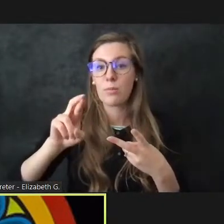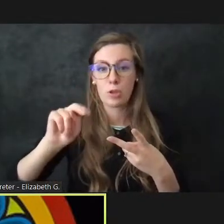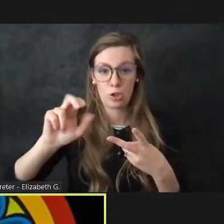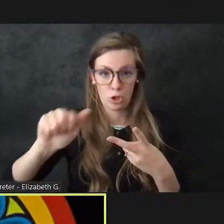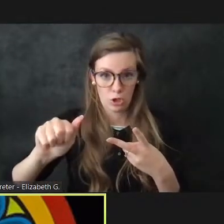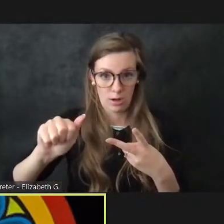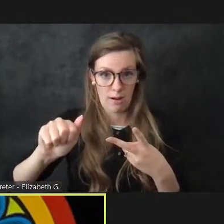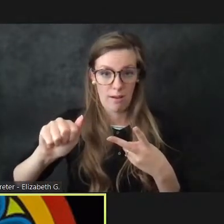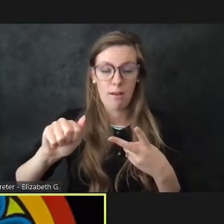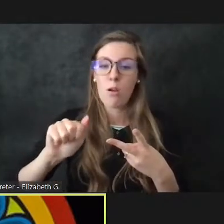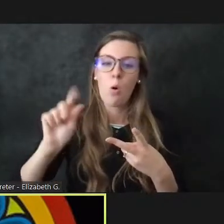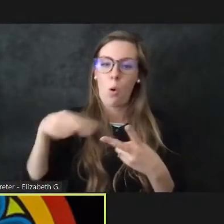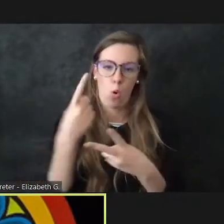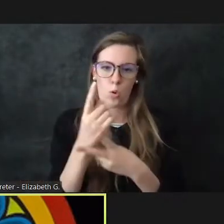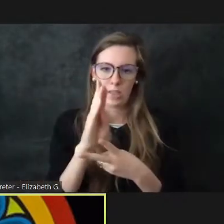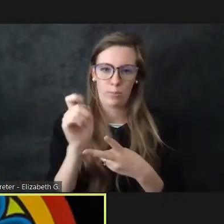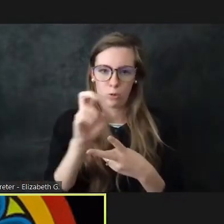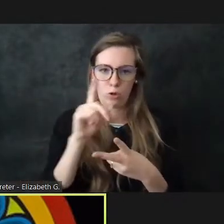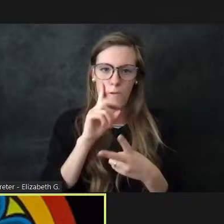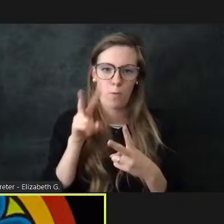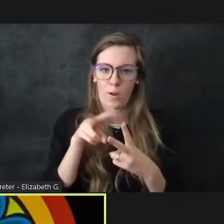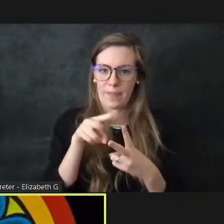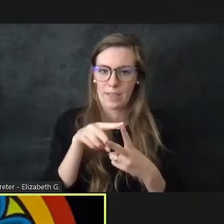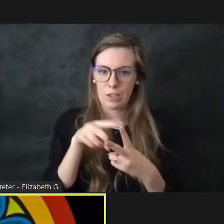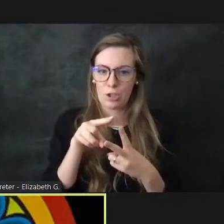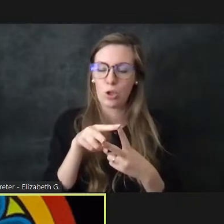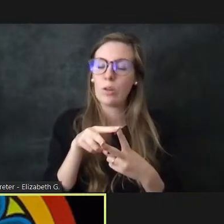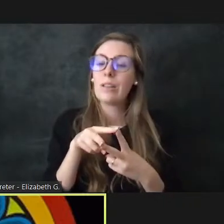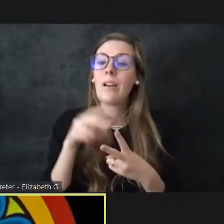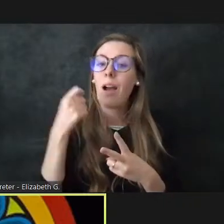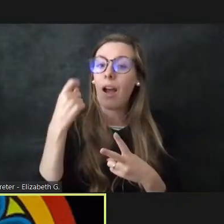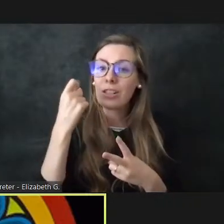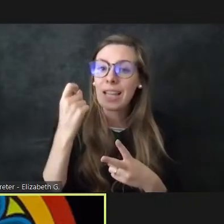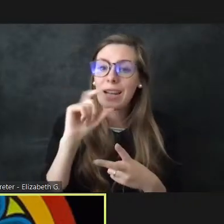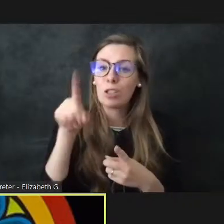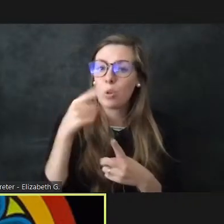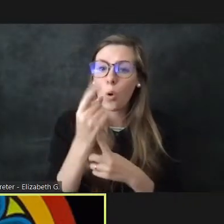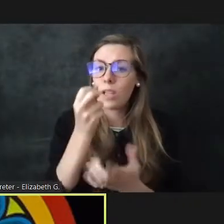for a very special group or in the community.